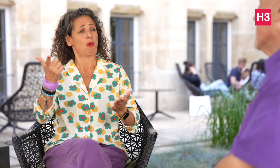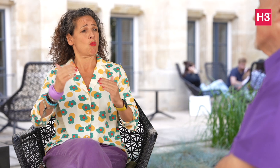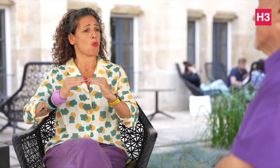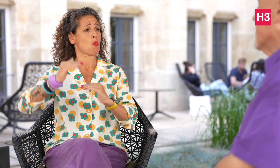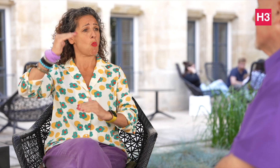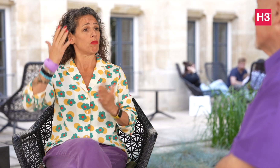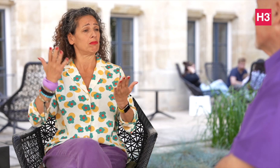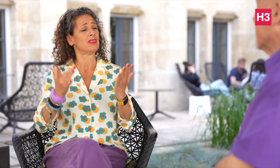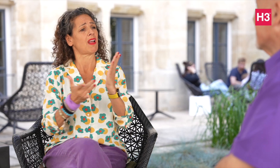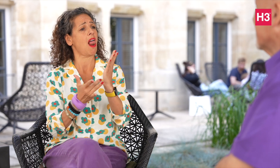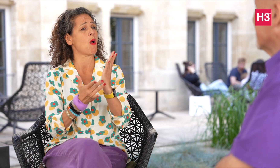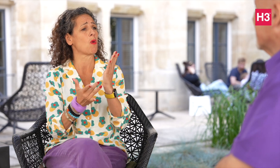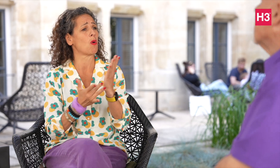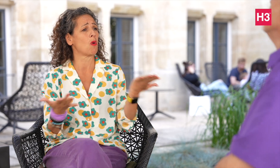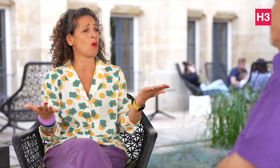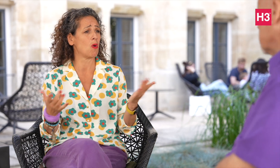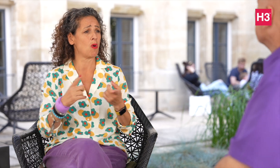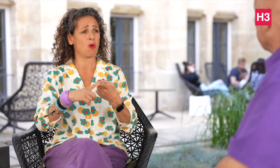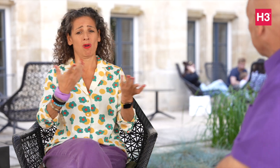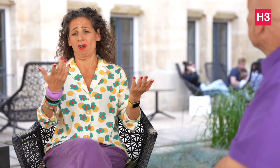especially with new technology creating even more opportunities.